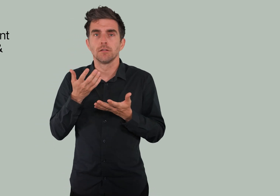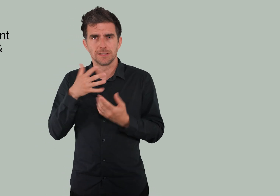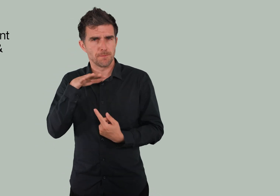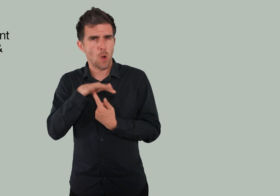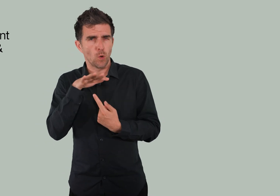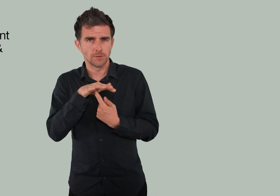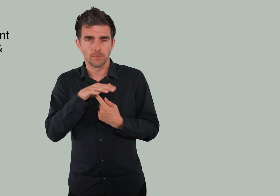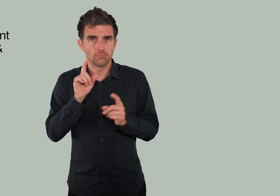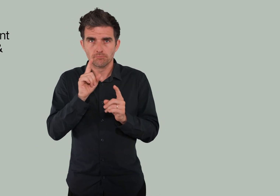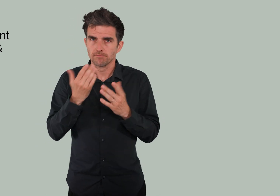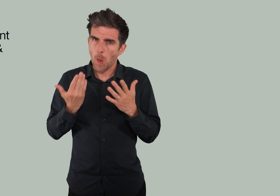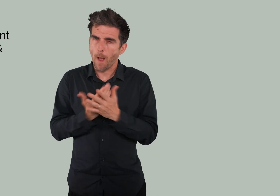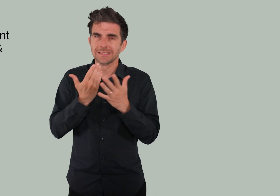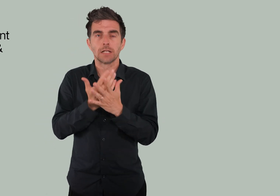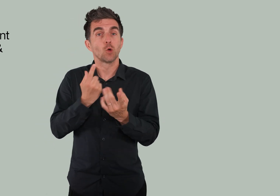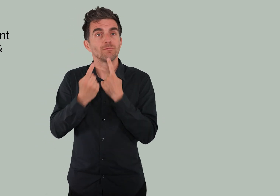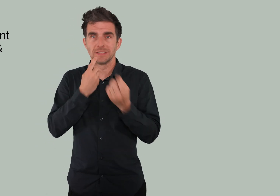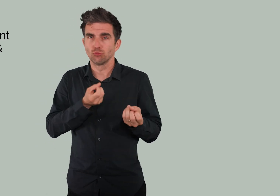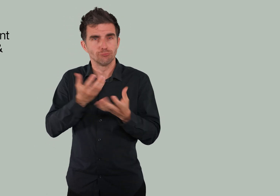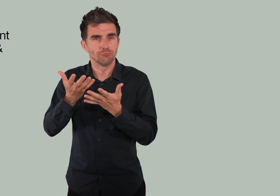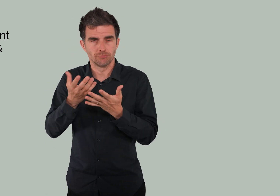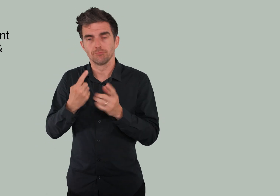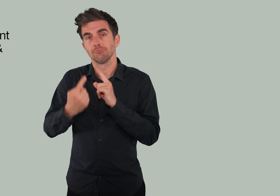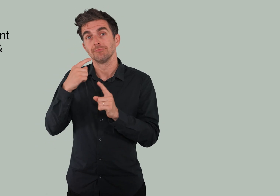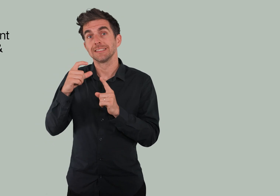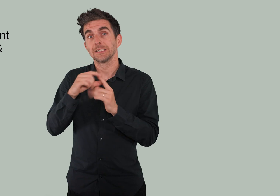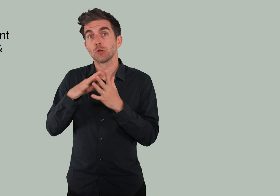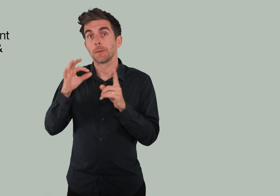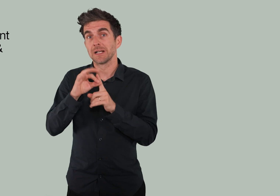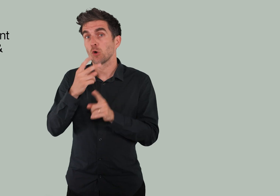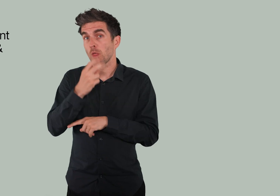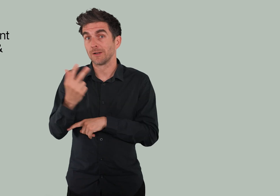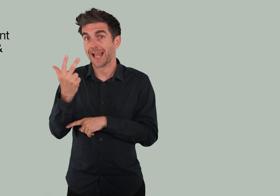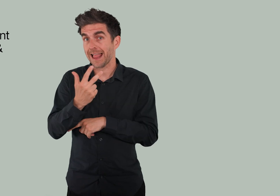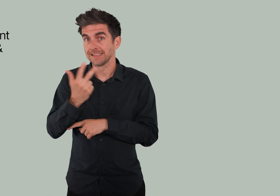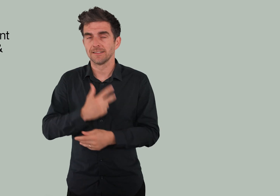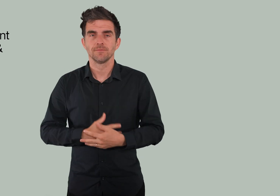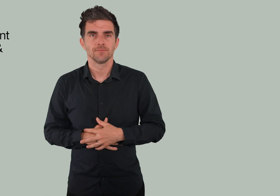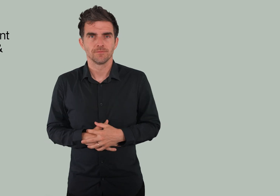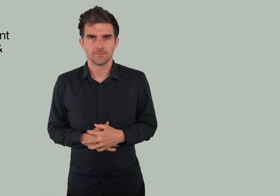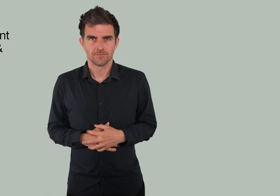who highlight the importance of providing the most up-to-date information (DWP, 2018).